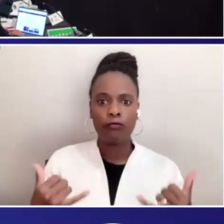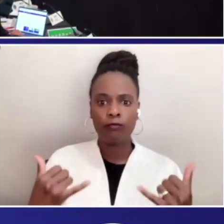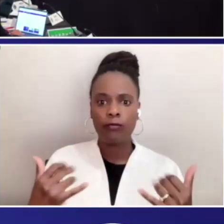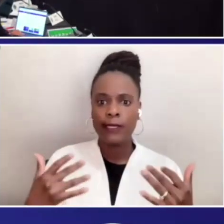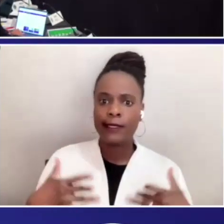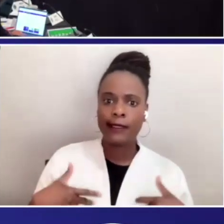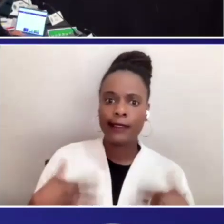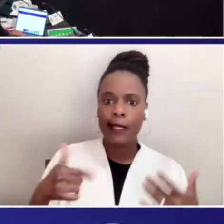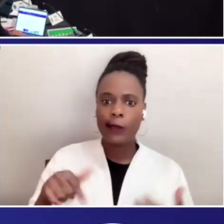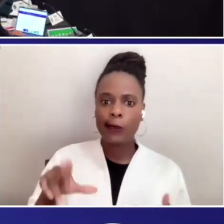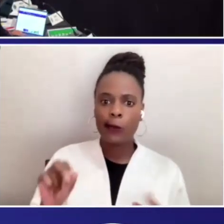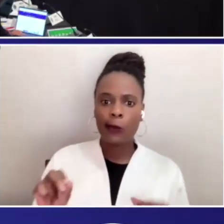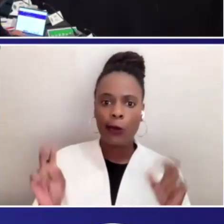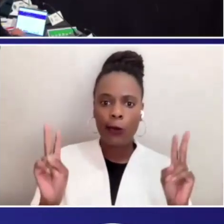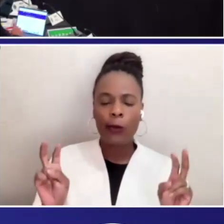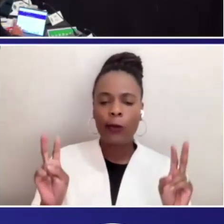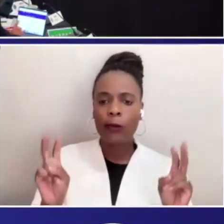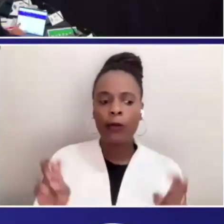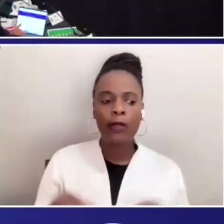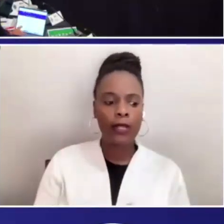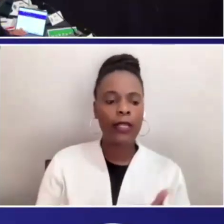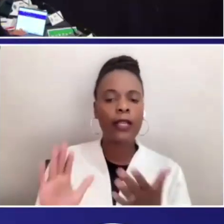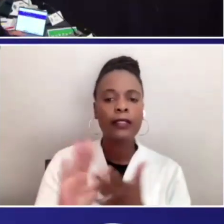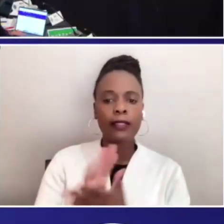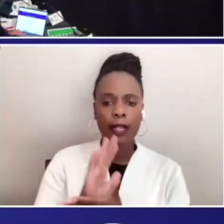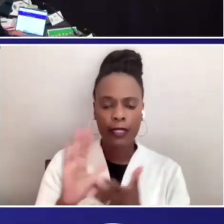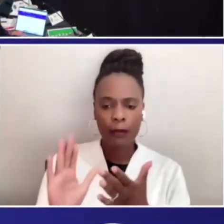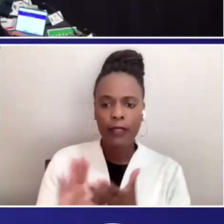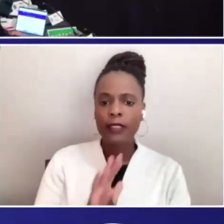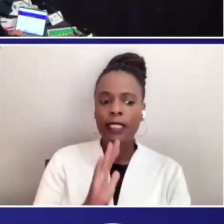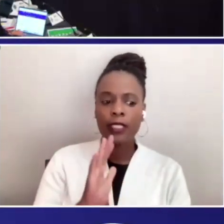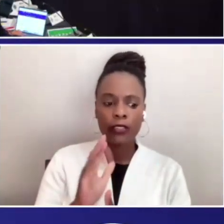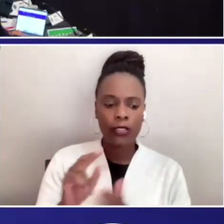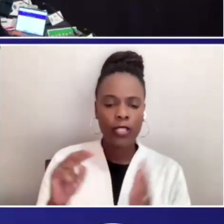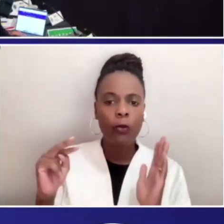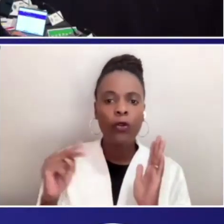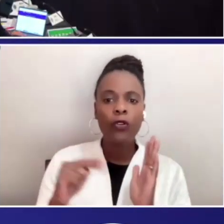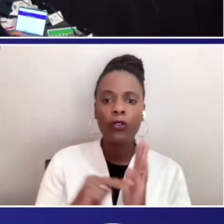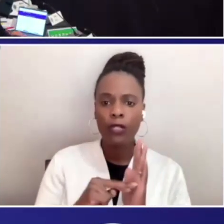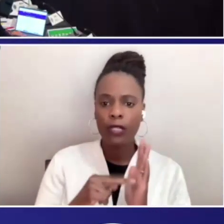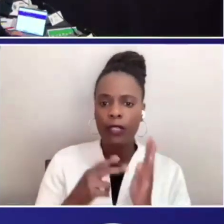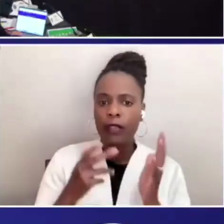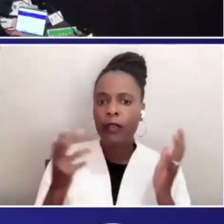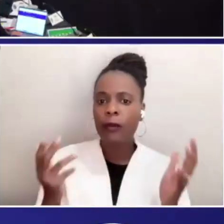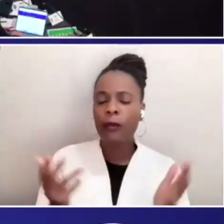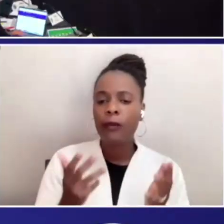The documentation that we're, we're looking at is we want documentation